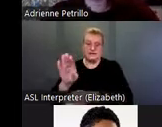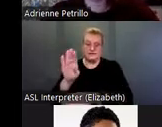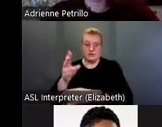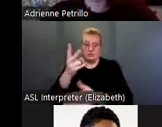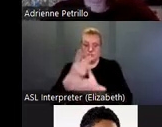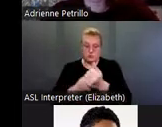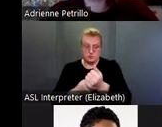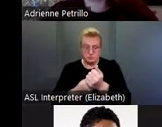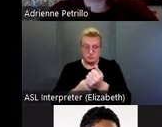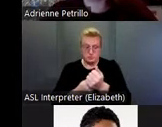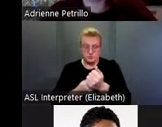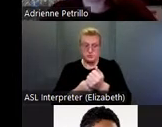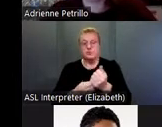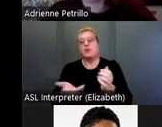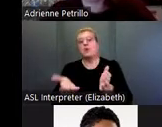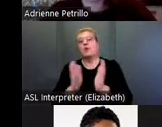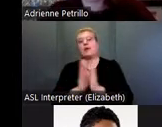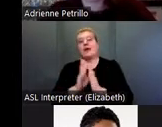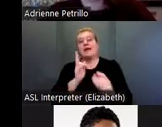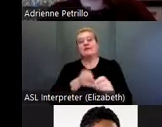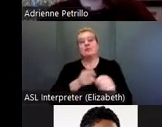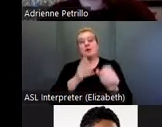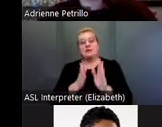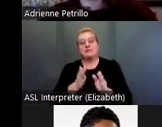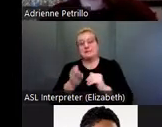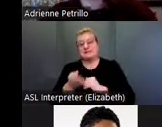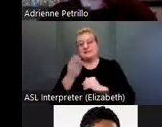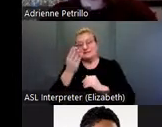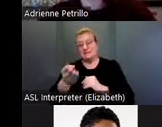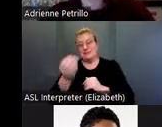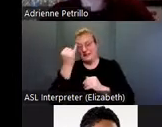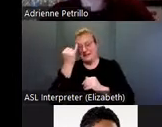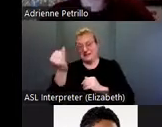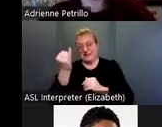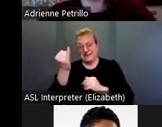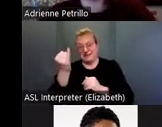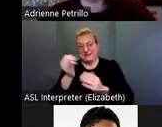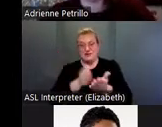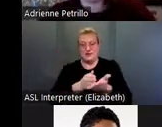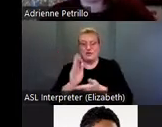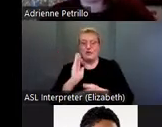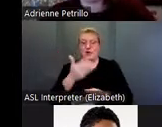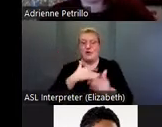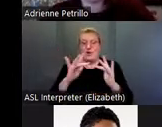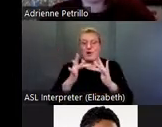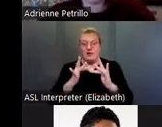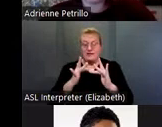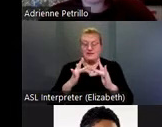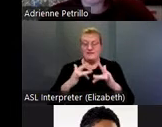and we have asked participants to submit their project ideas via our online event platform, Whova.